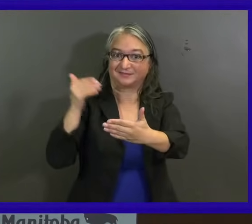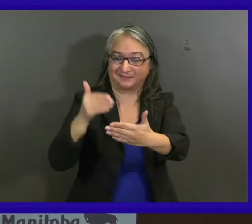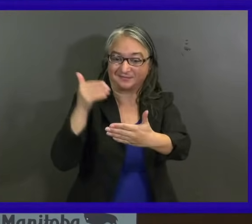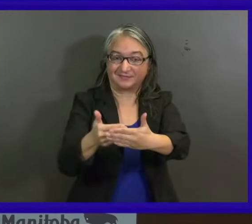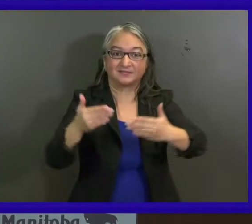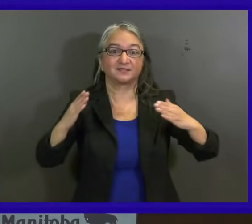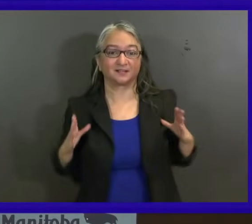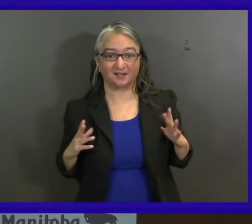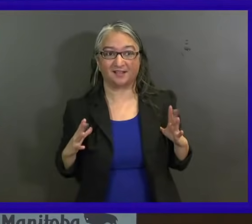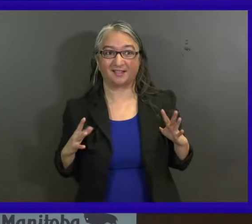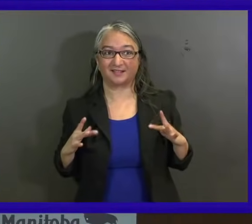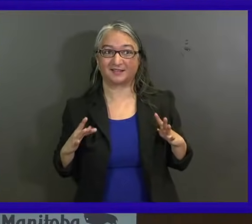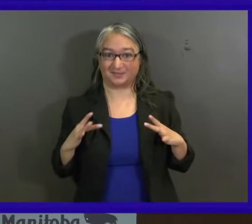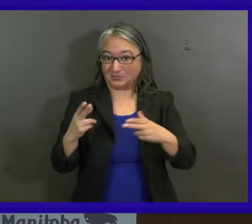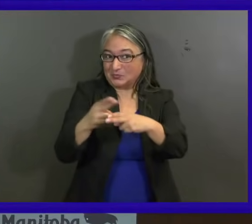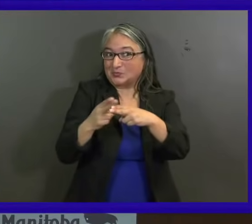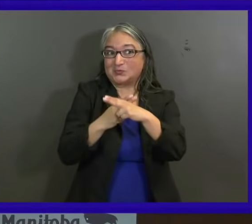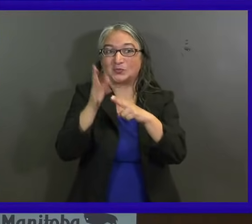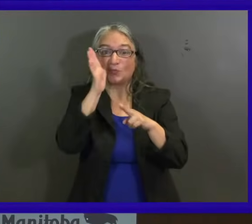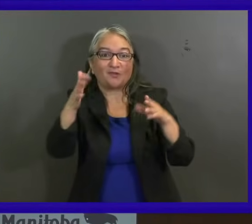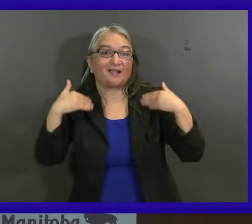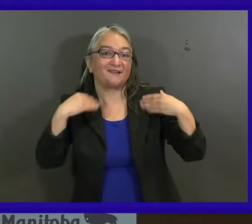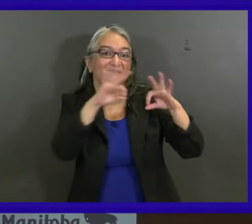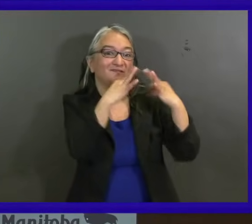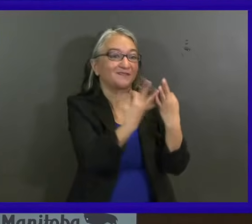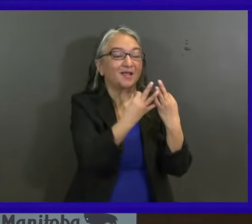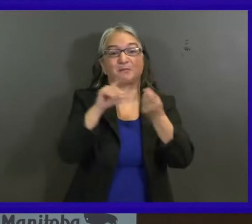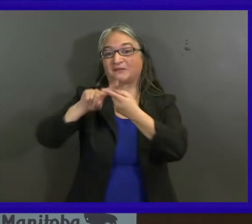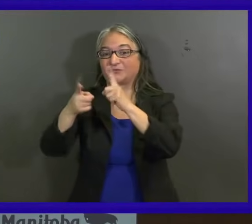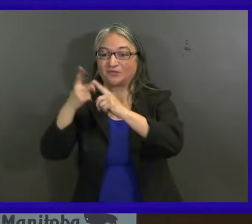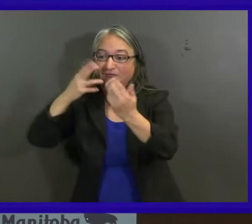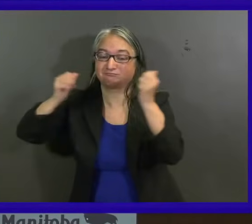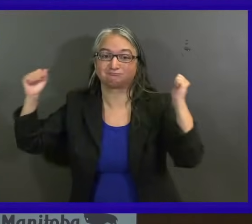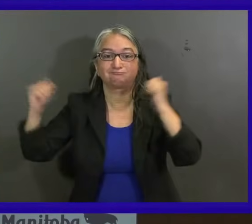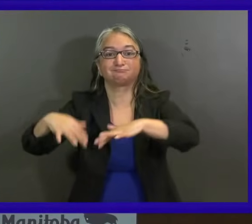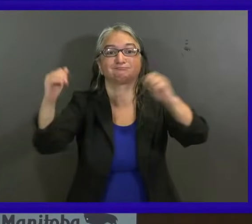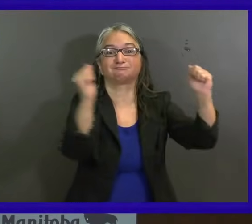it will be very important that you follow those fundamentals of washing your hands staying home